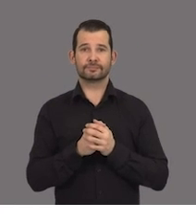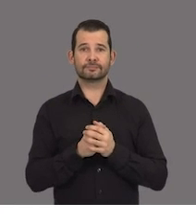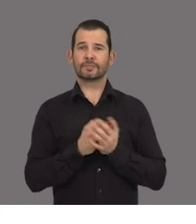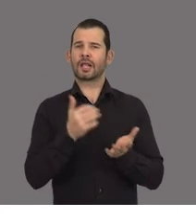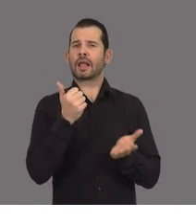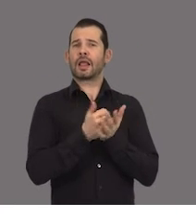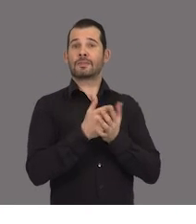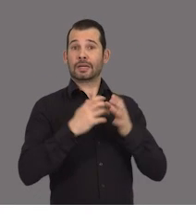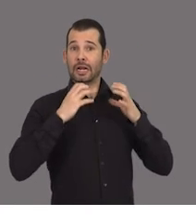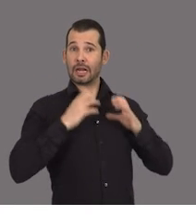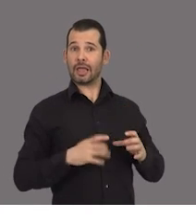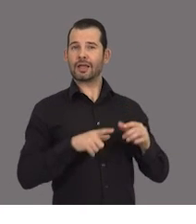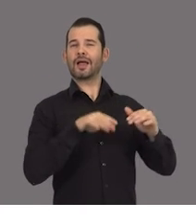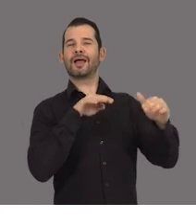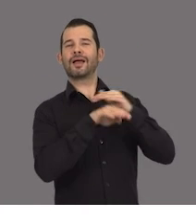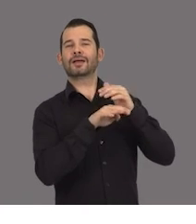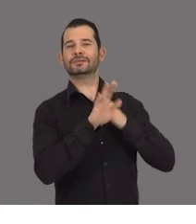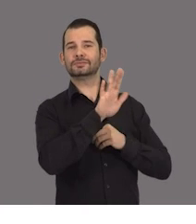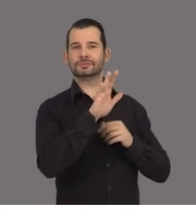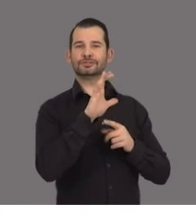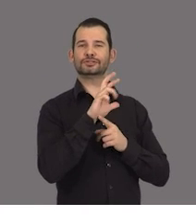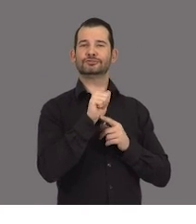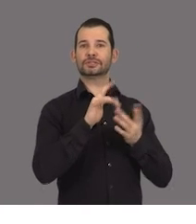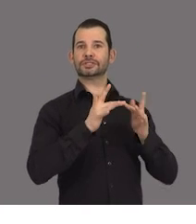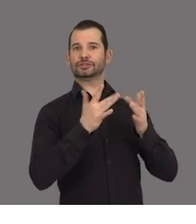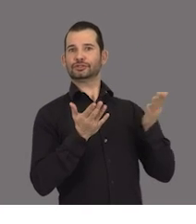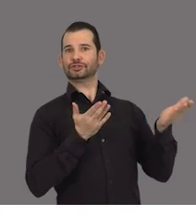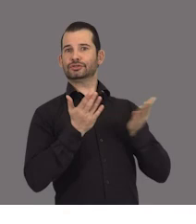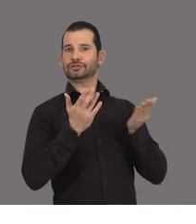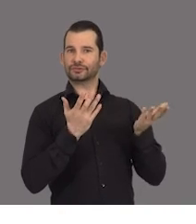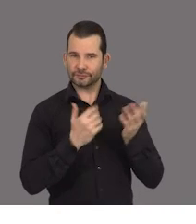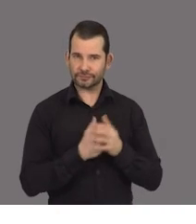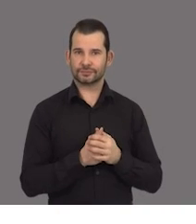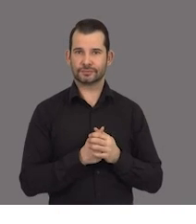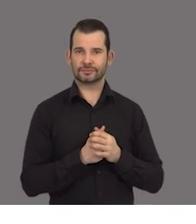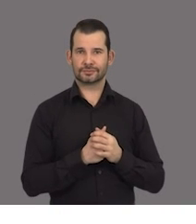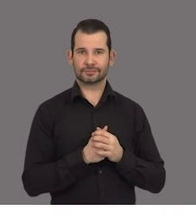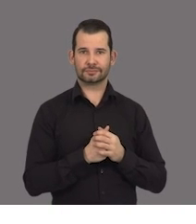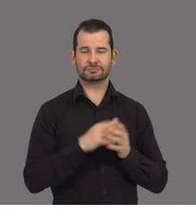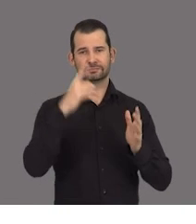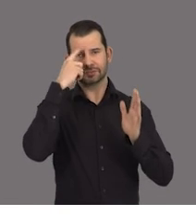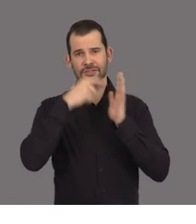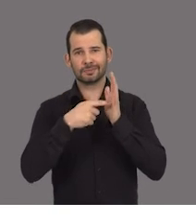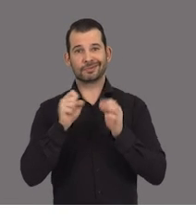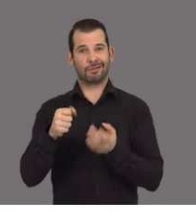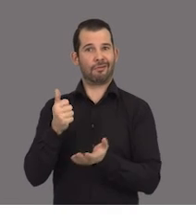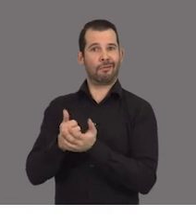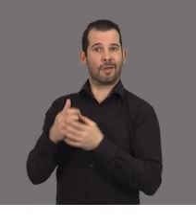and helping clients access the CRA’s digital services. For example, they help clients: